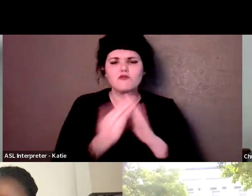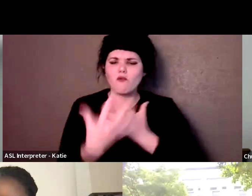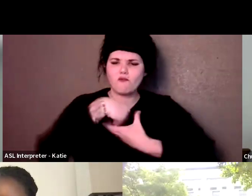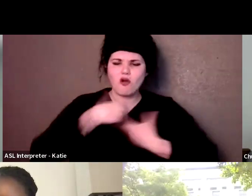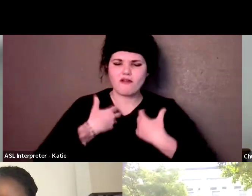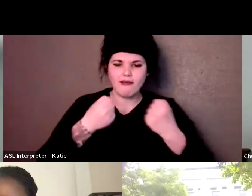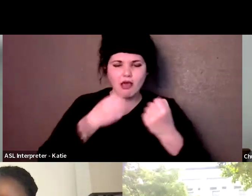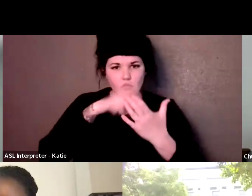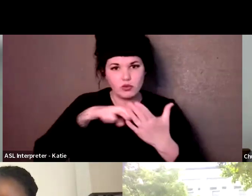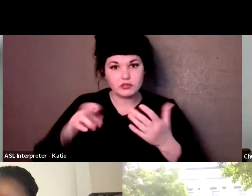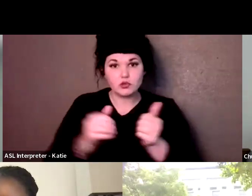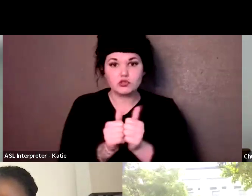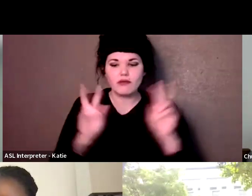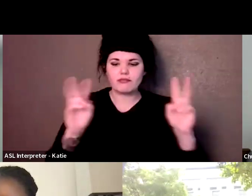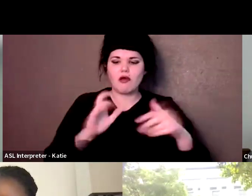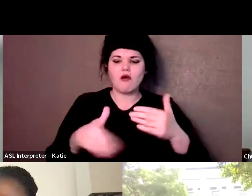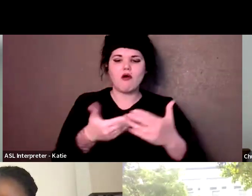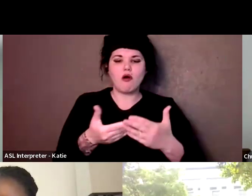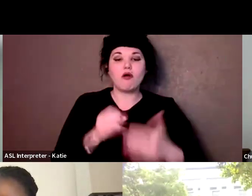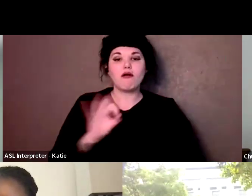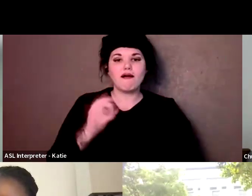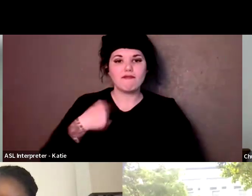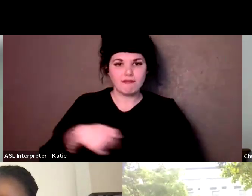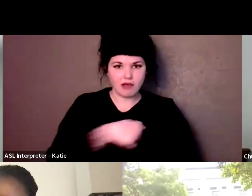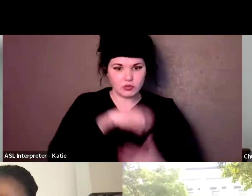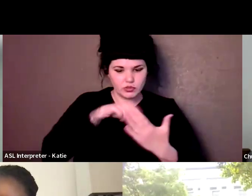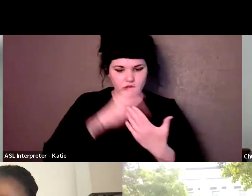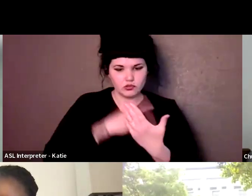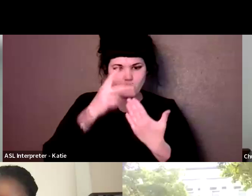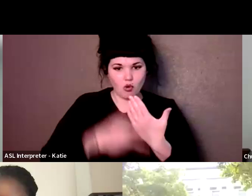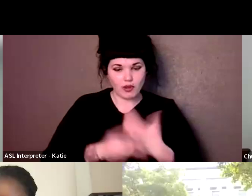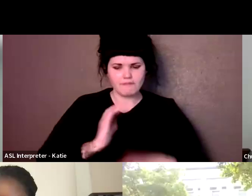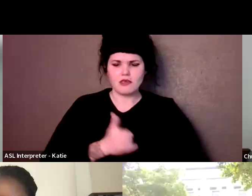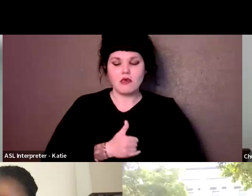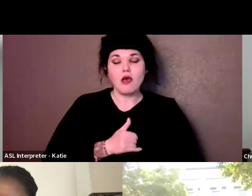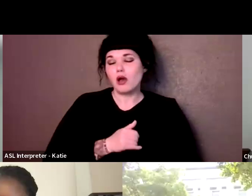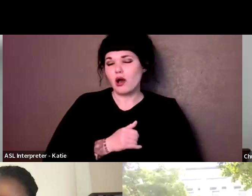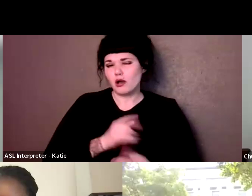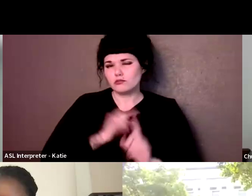Program. All of Us is an initiative to engage 1 million or more people in health research